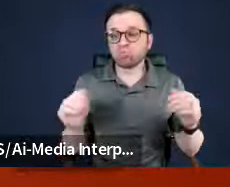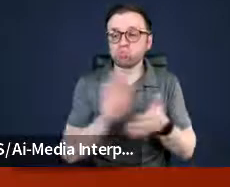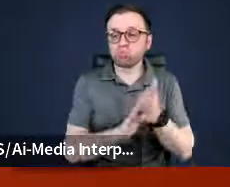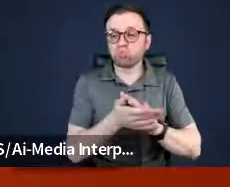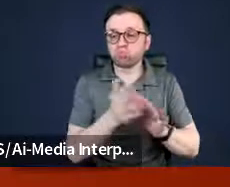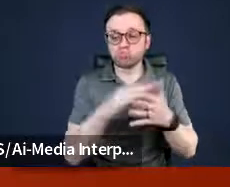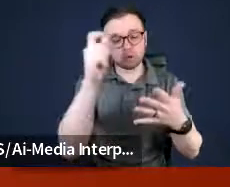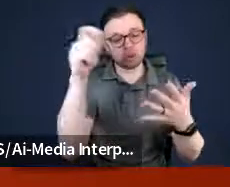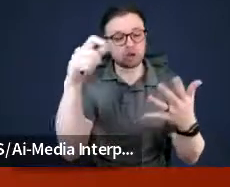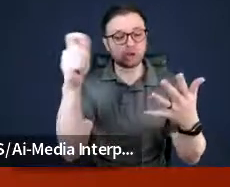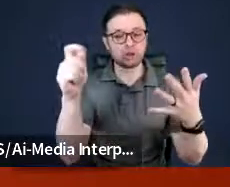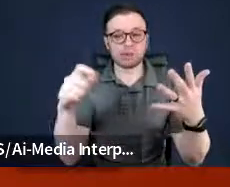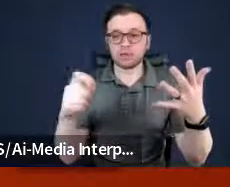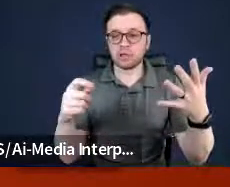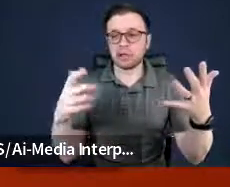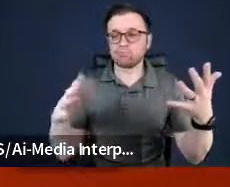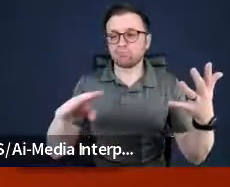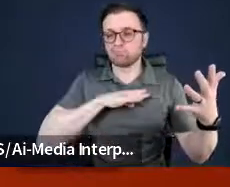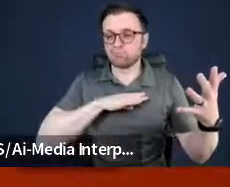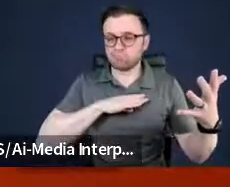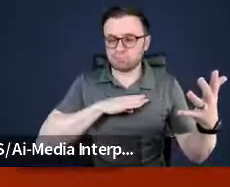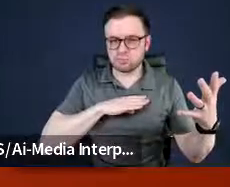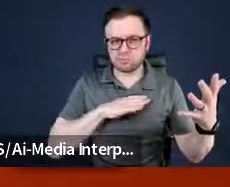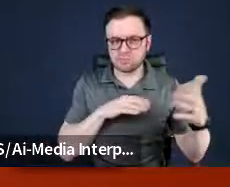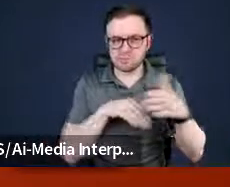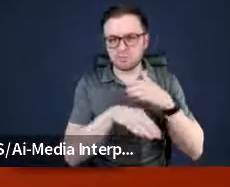accessibility is not a one and done